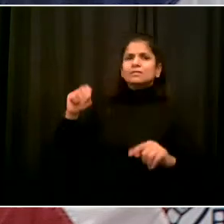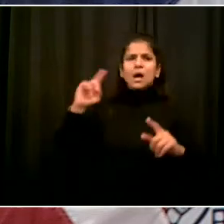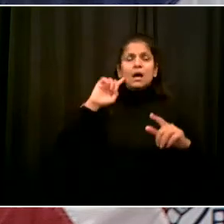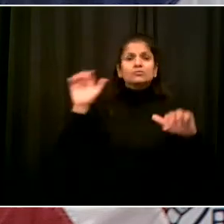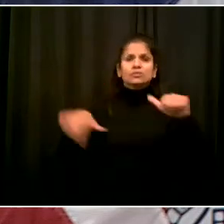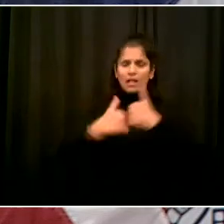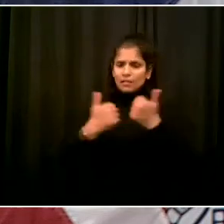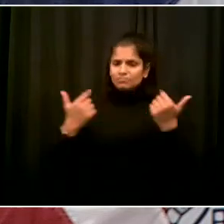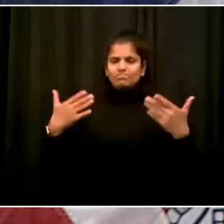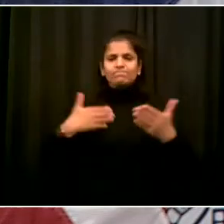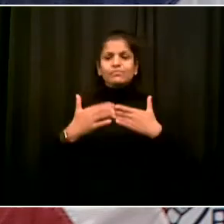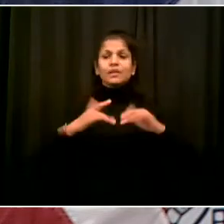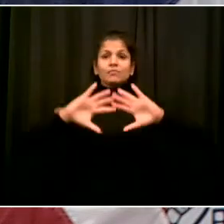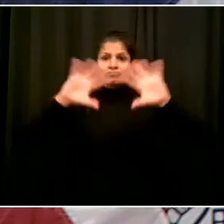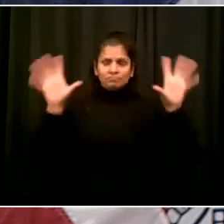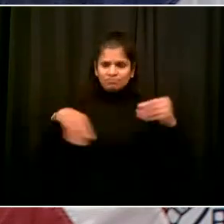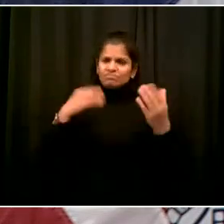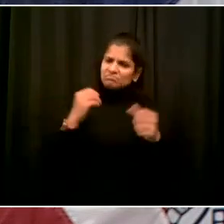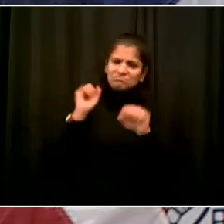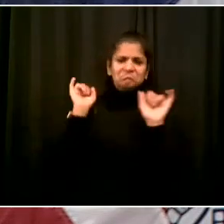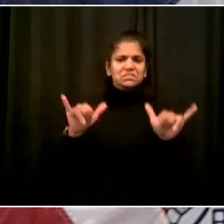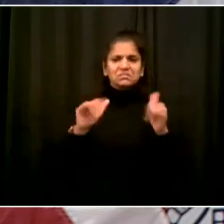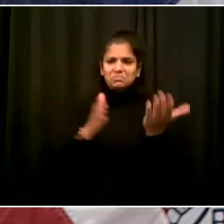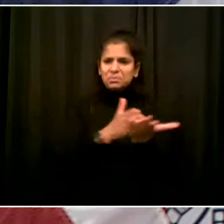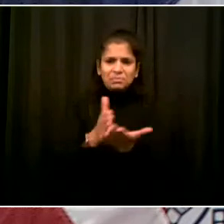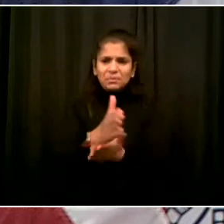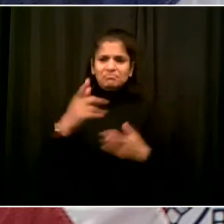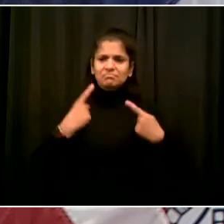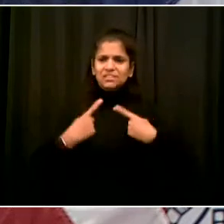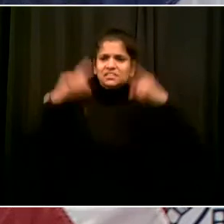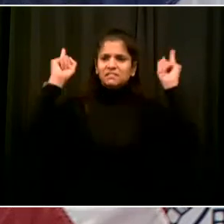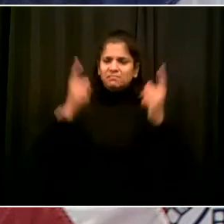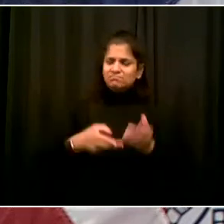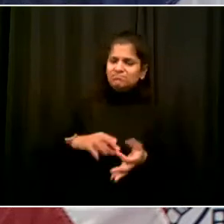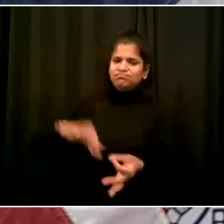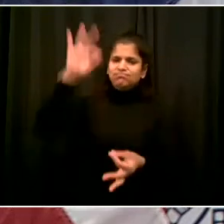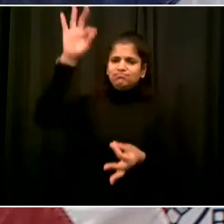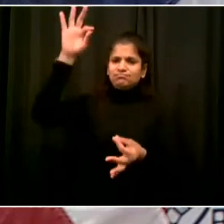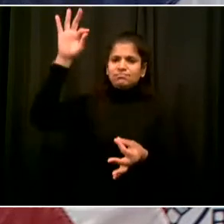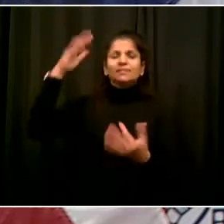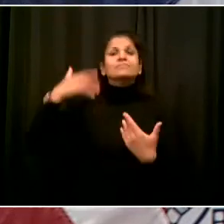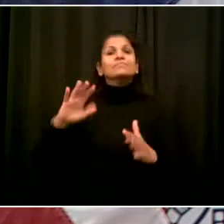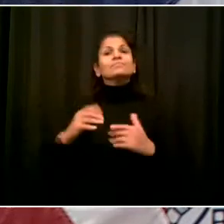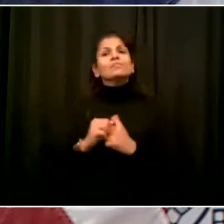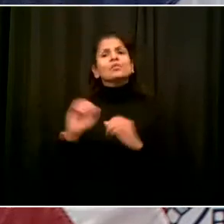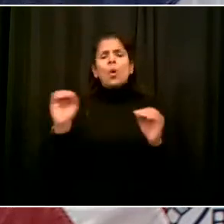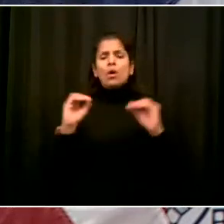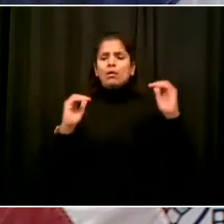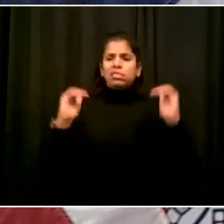AND MOSAIC MEANT EVERY ONE OF US, EVERY OONE OF OUR COMMUNITIES, CULTURES COULD